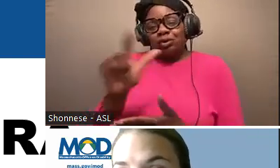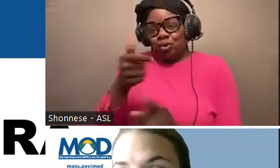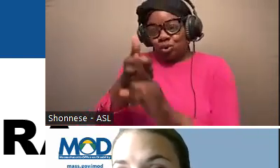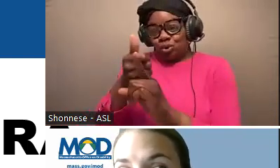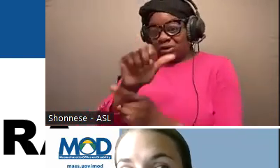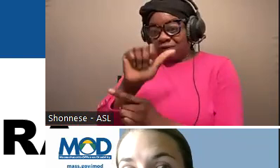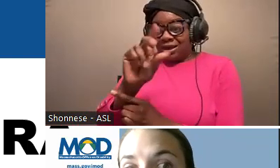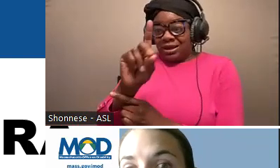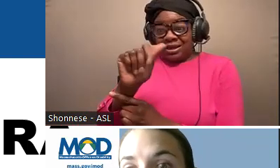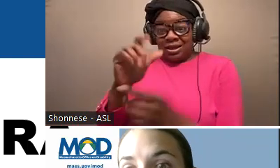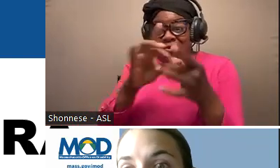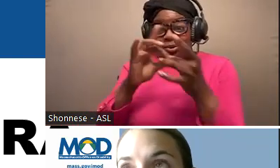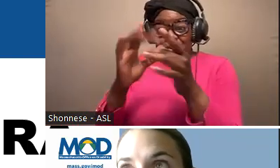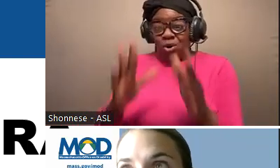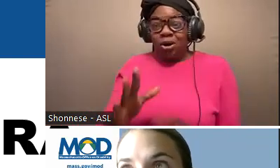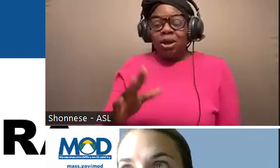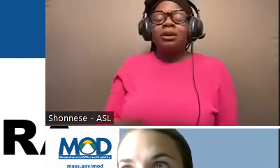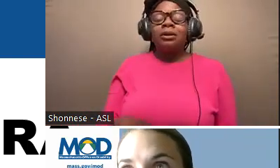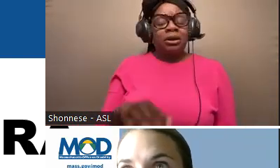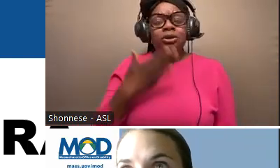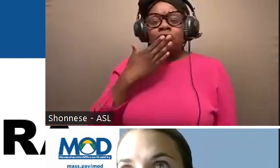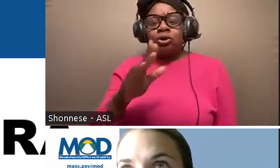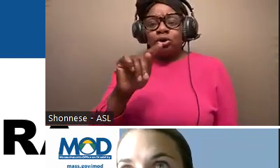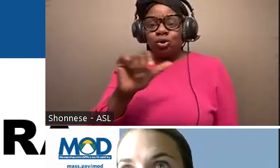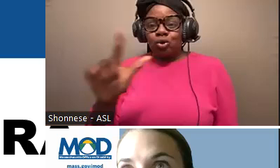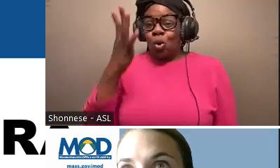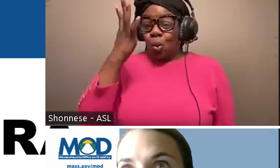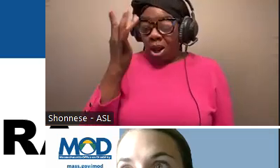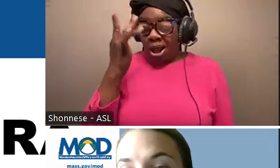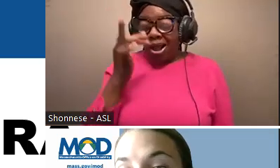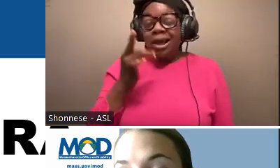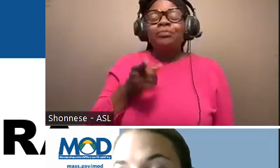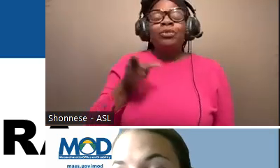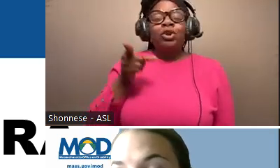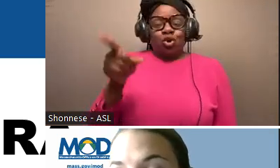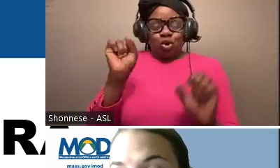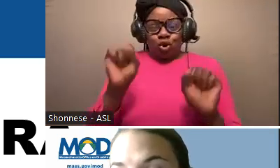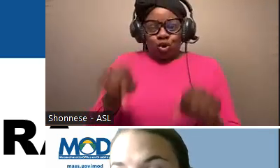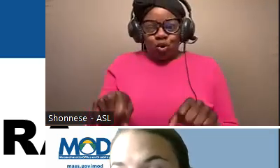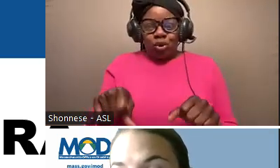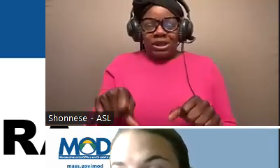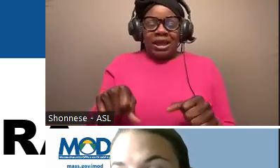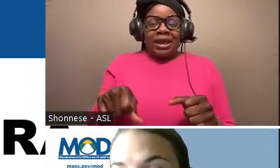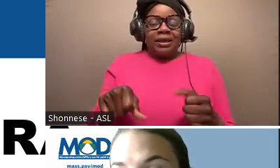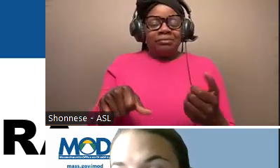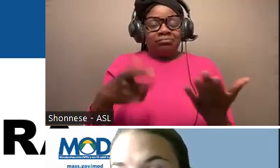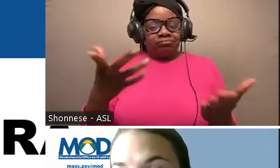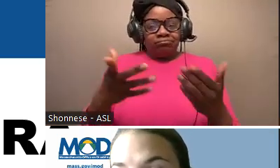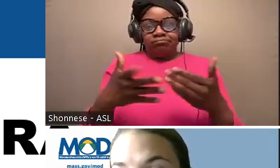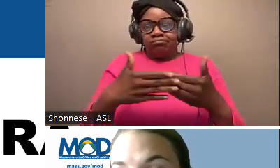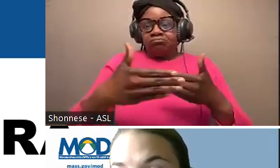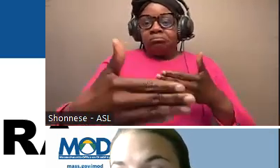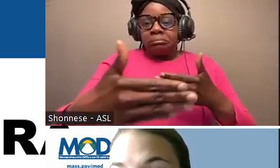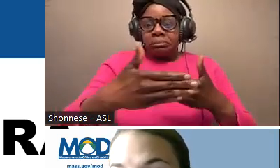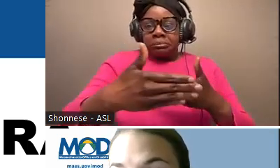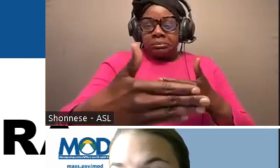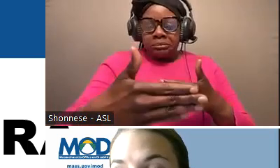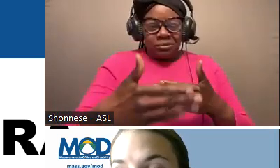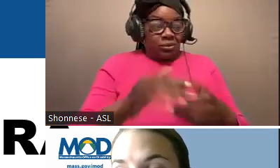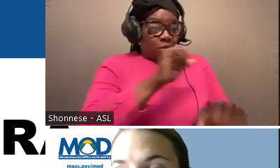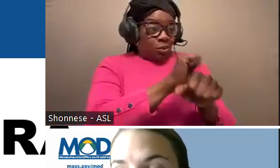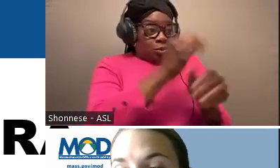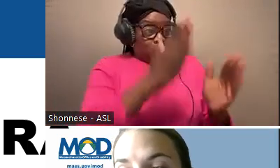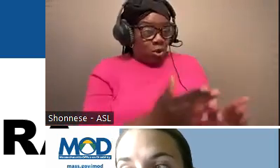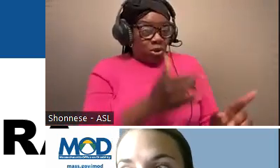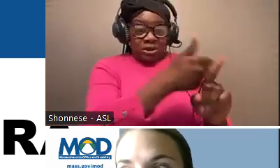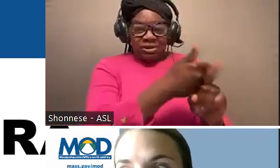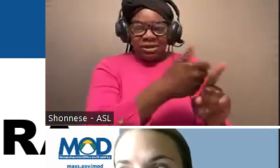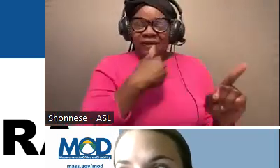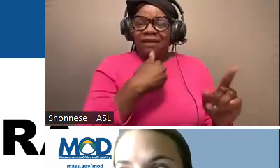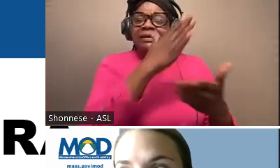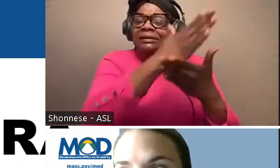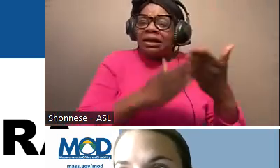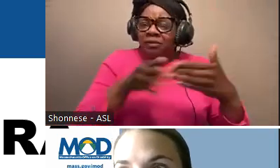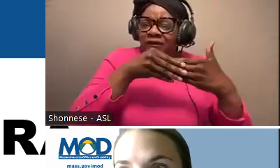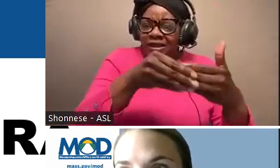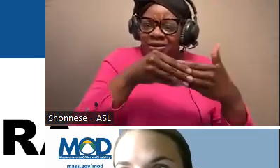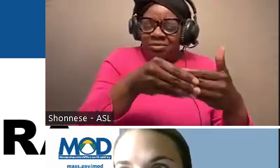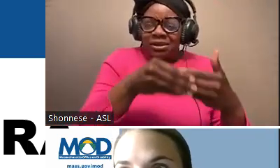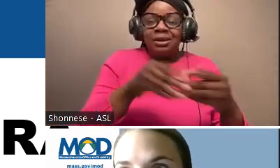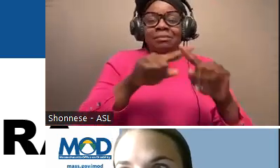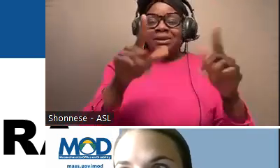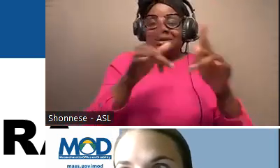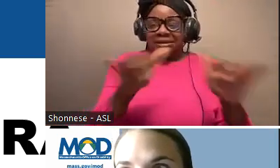because you can give, you know, you can give some rope to the employee, without you know,